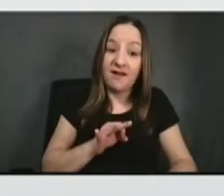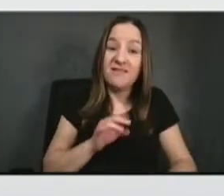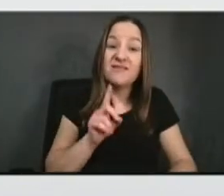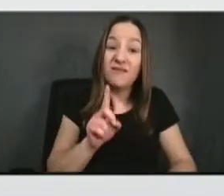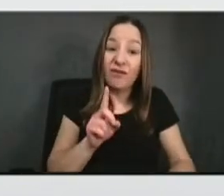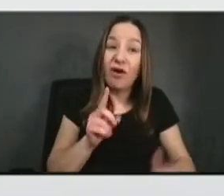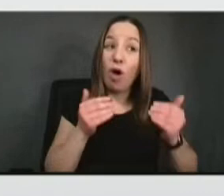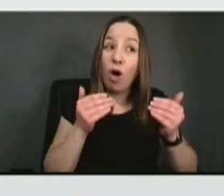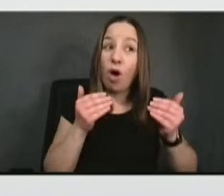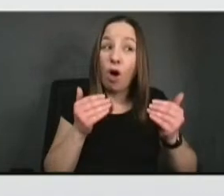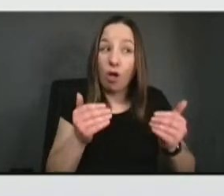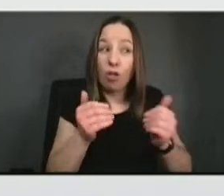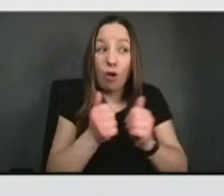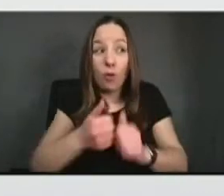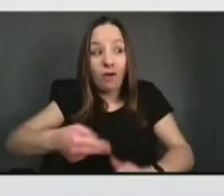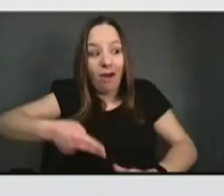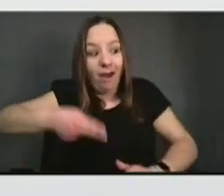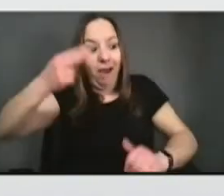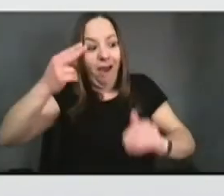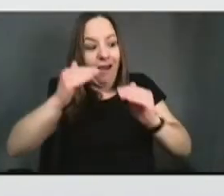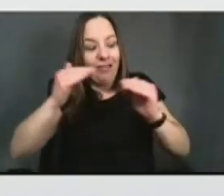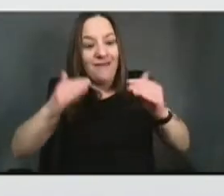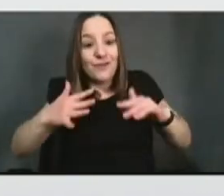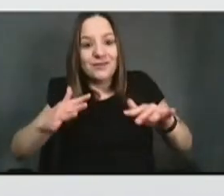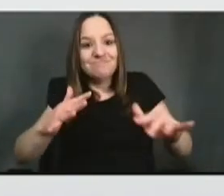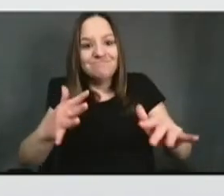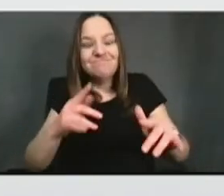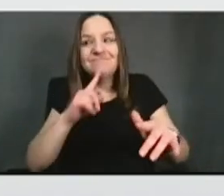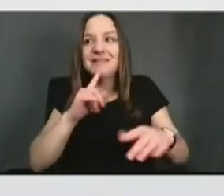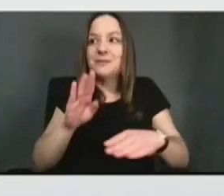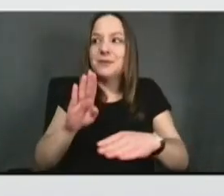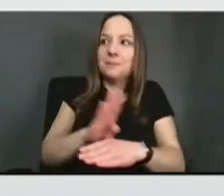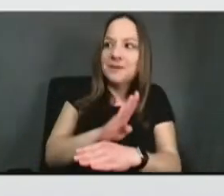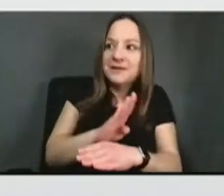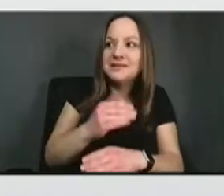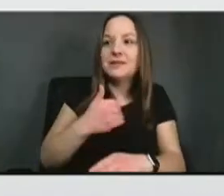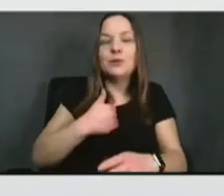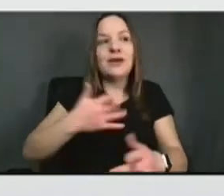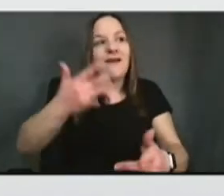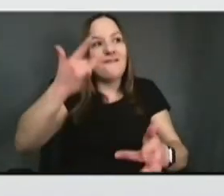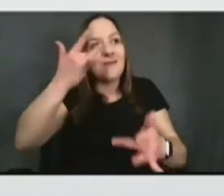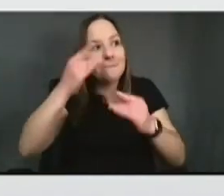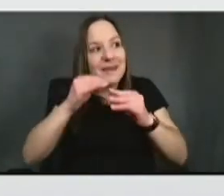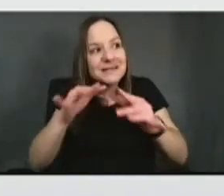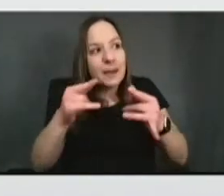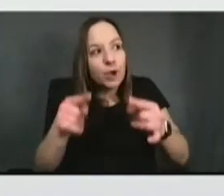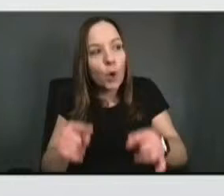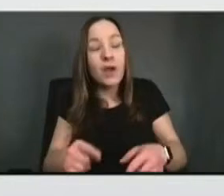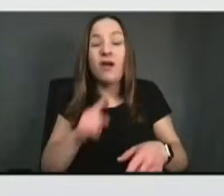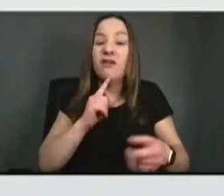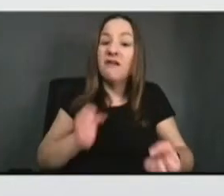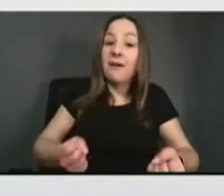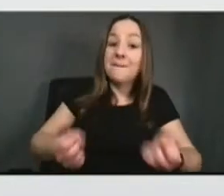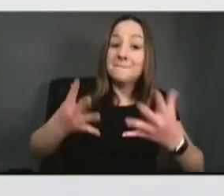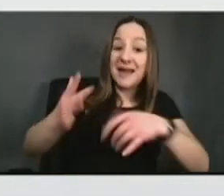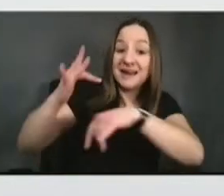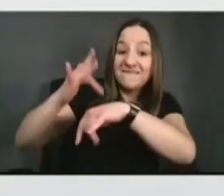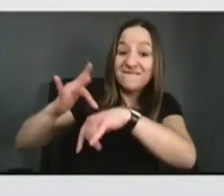there's high levels of anxiety, especially Because it's busy because we're operating under